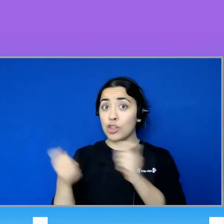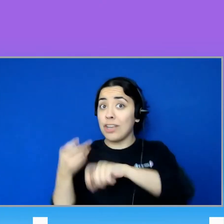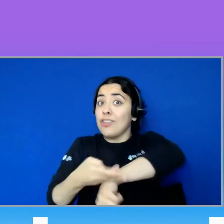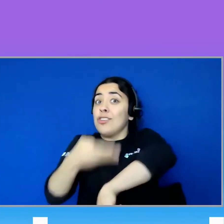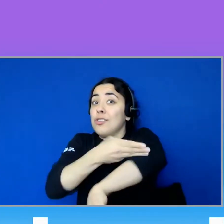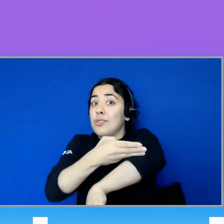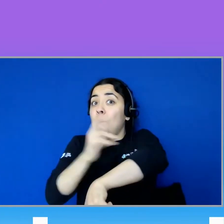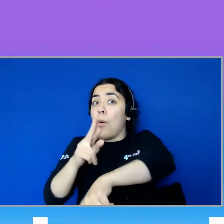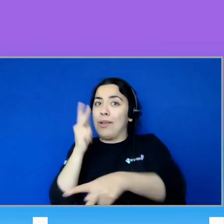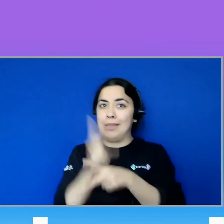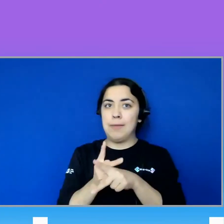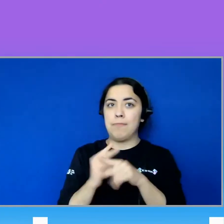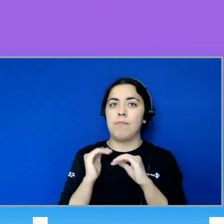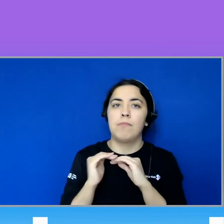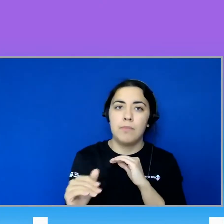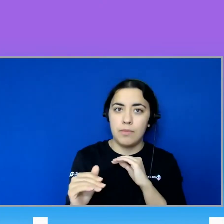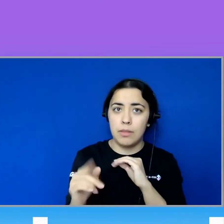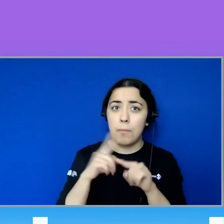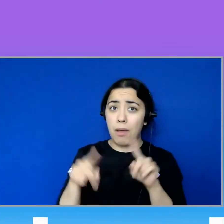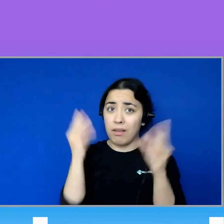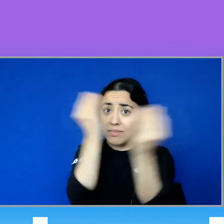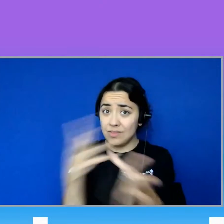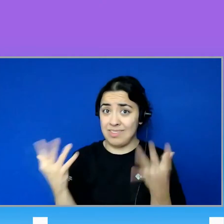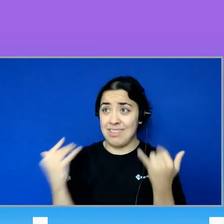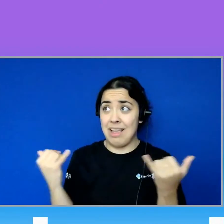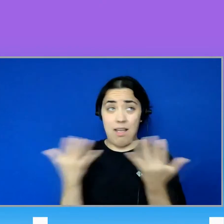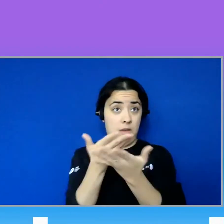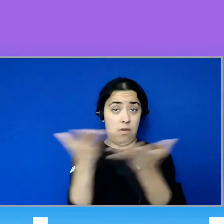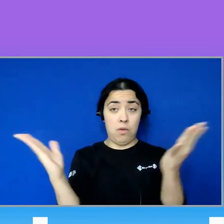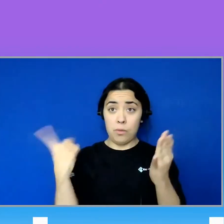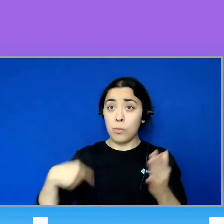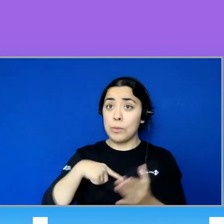have. But I do have to say, in